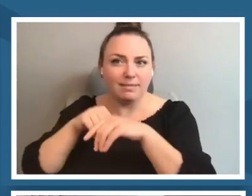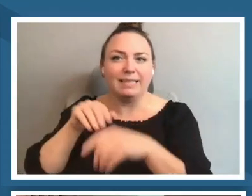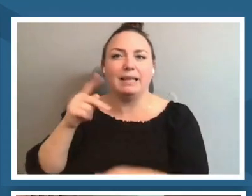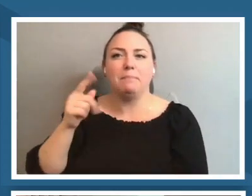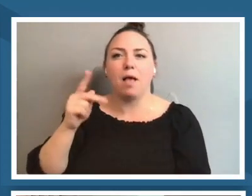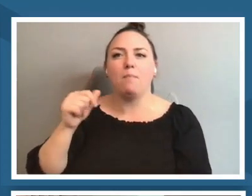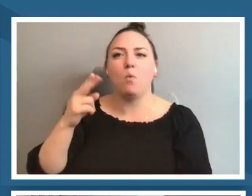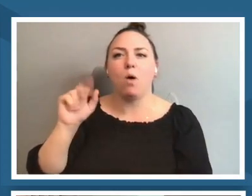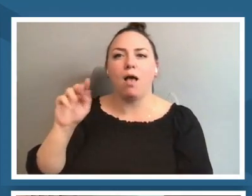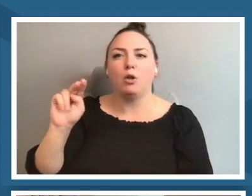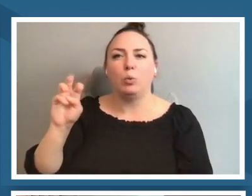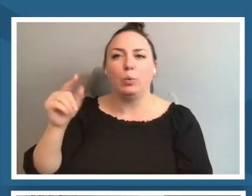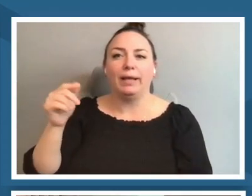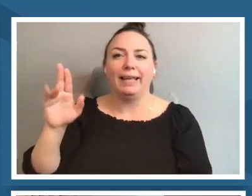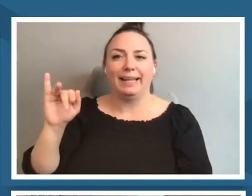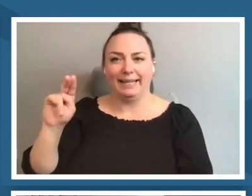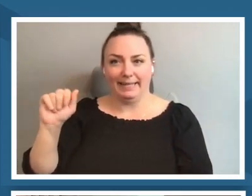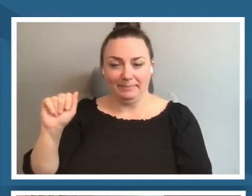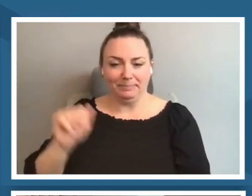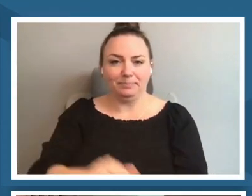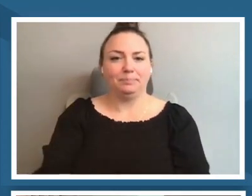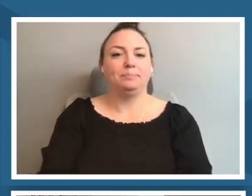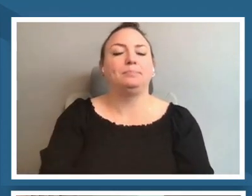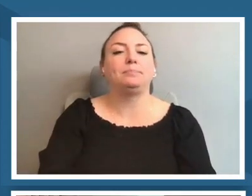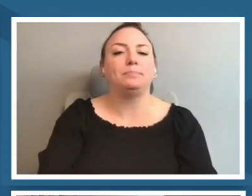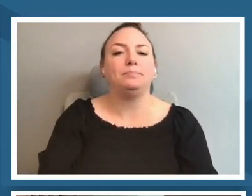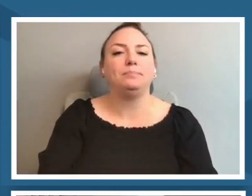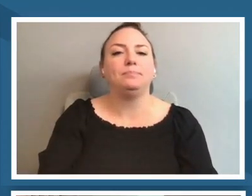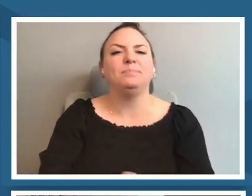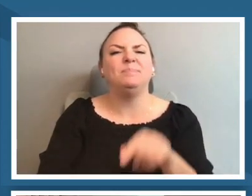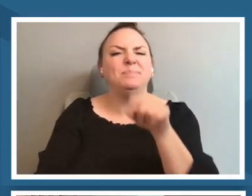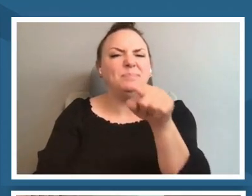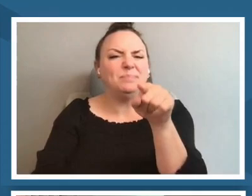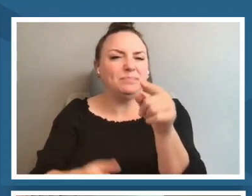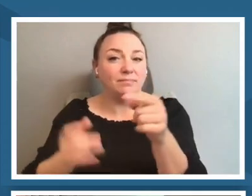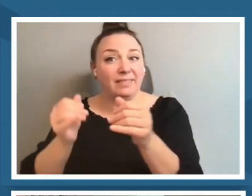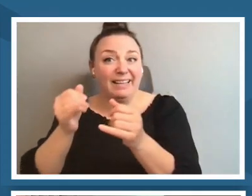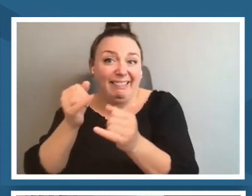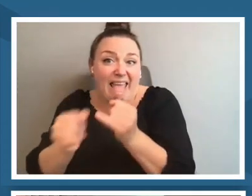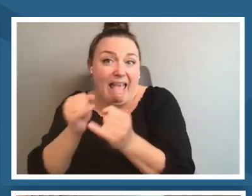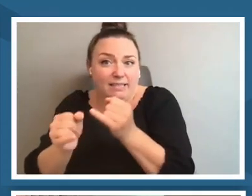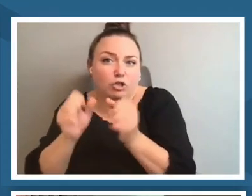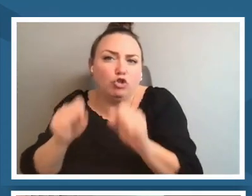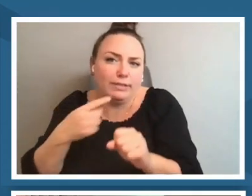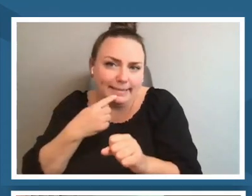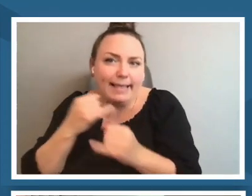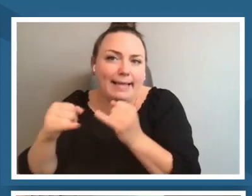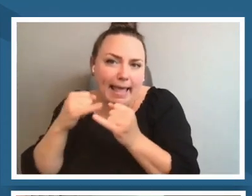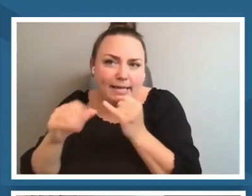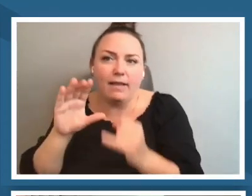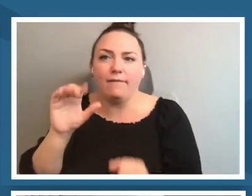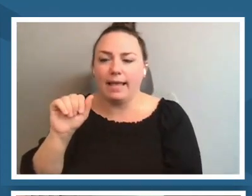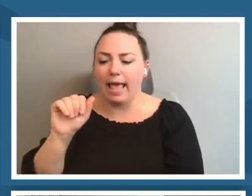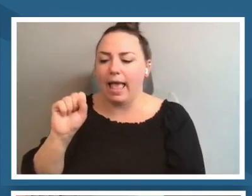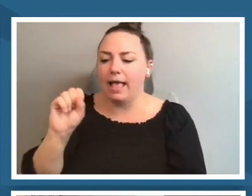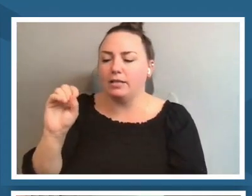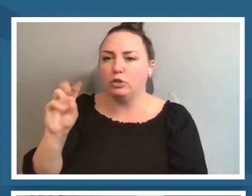be an image that's the end of a cassowary right this was i was on a hunting trip cassowary was